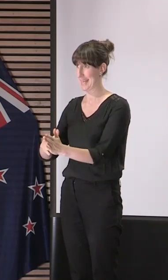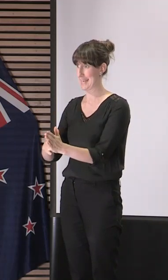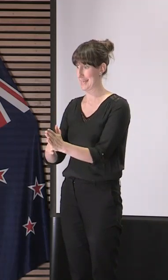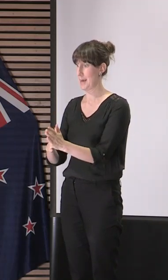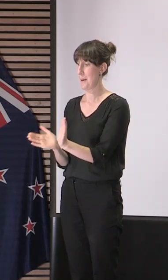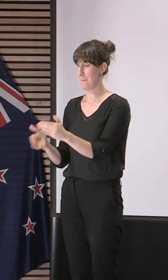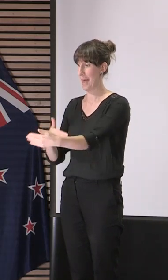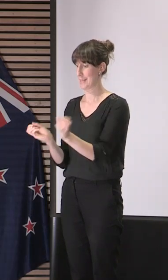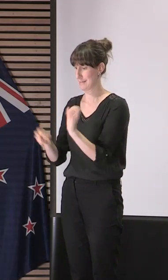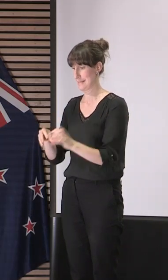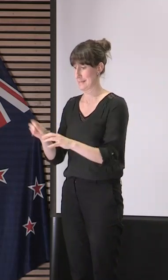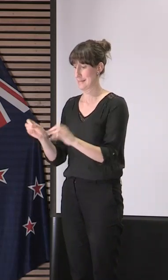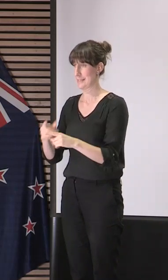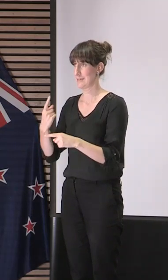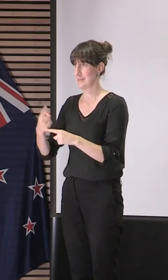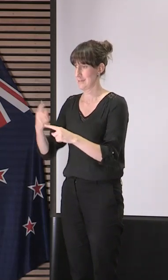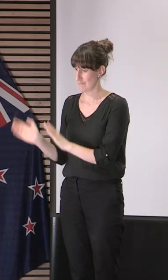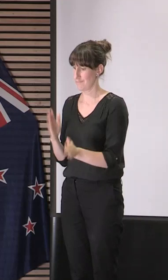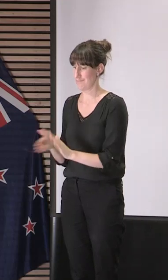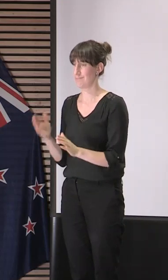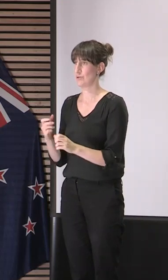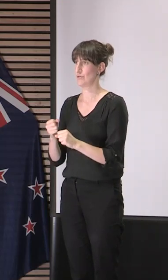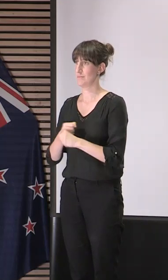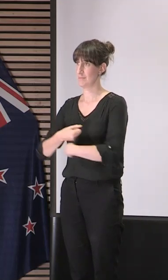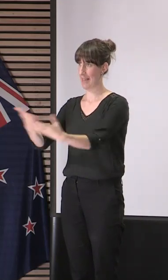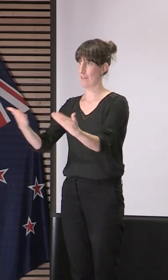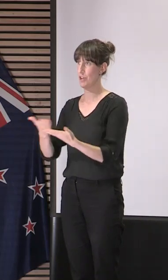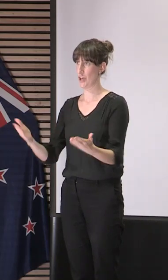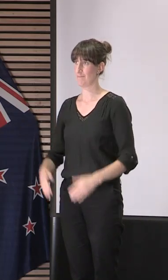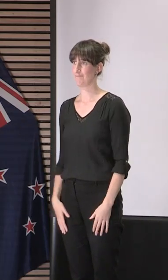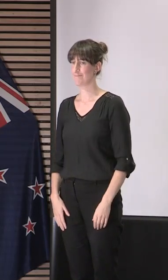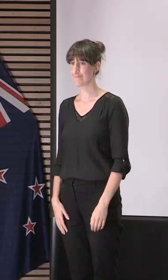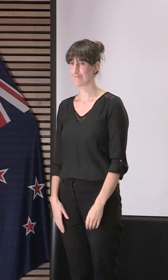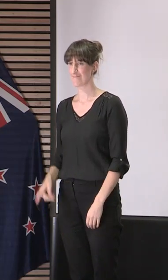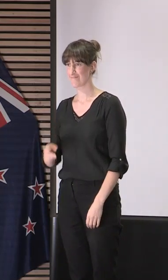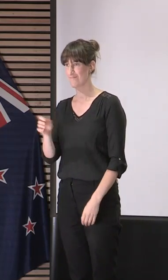lockdown started. They're